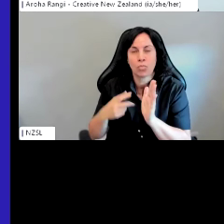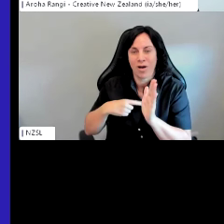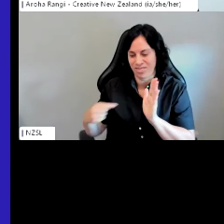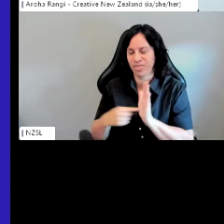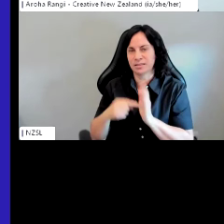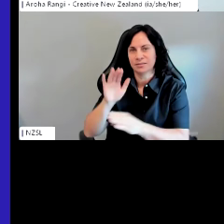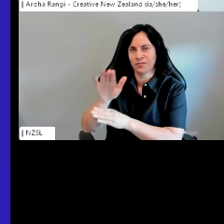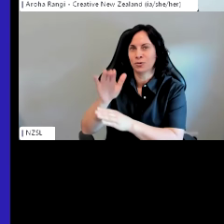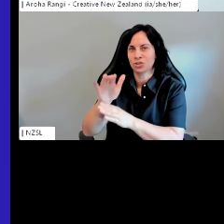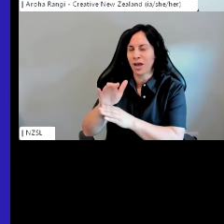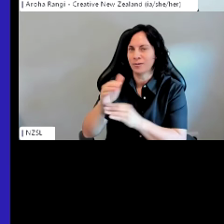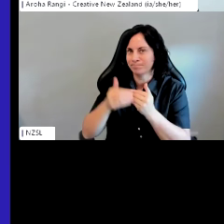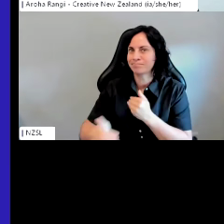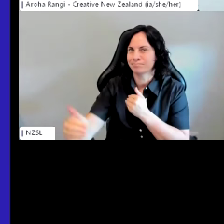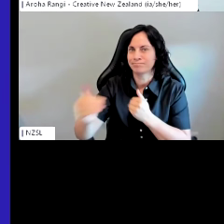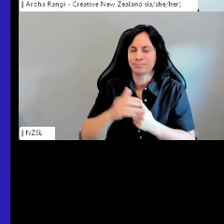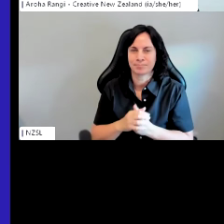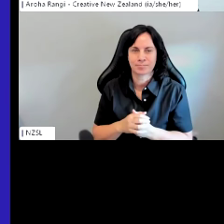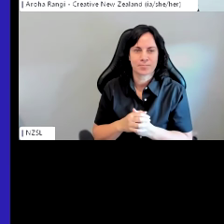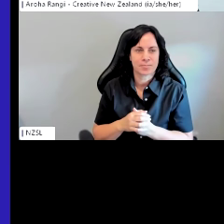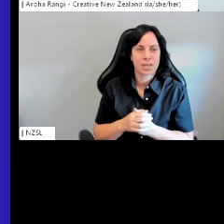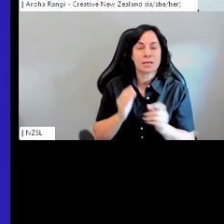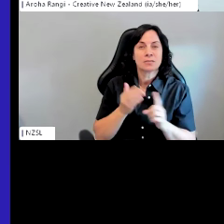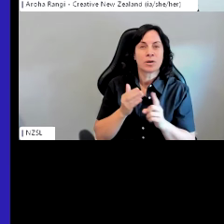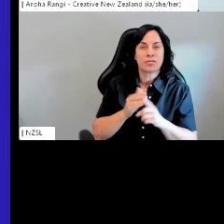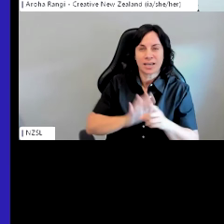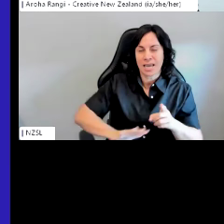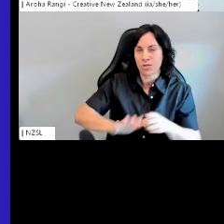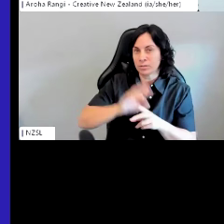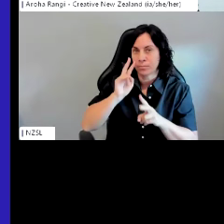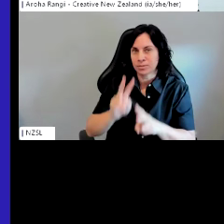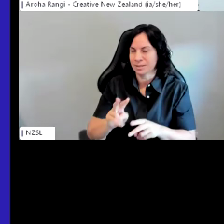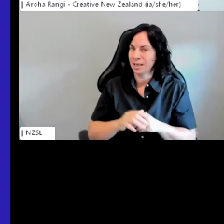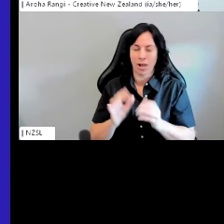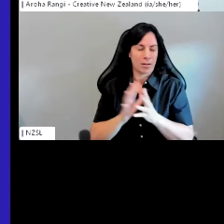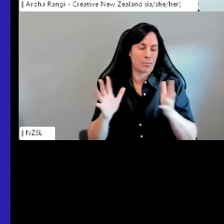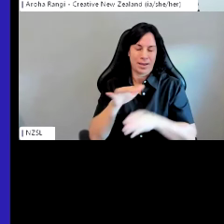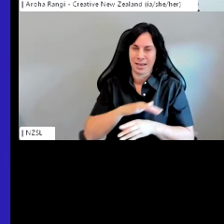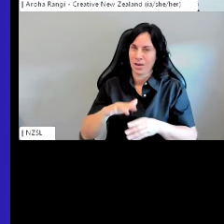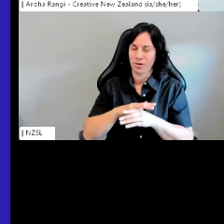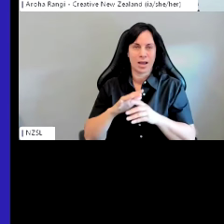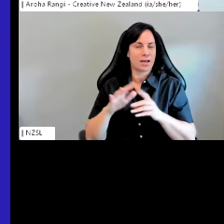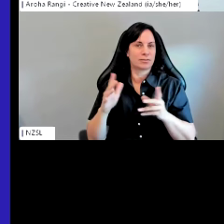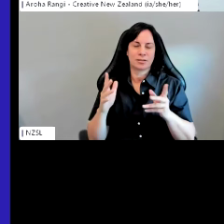seeing this is that um this is hugely volatile. I mean, it's social media companies, it's Google,